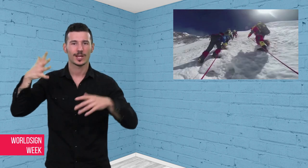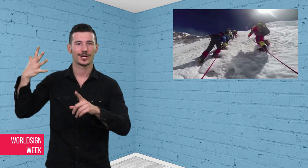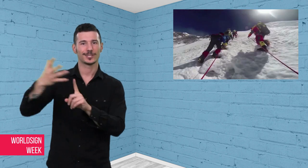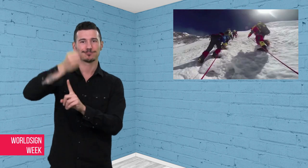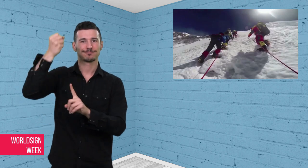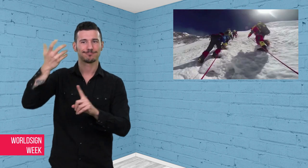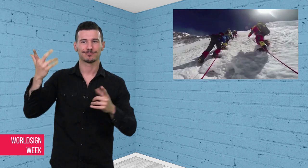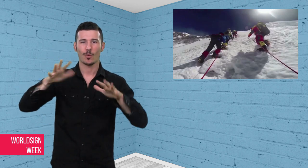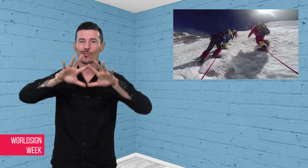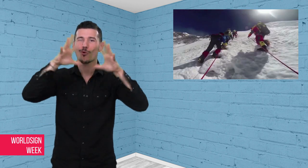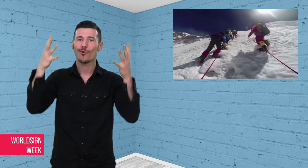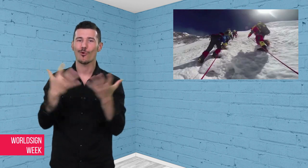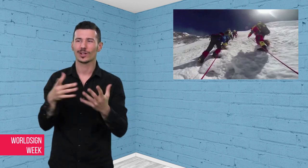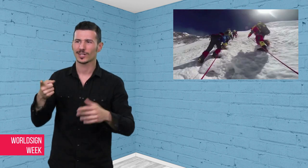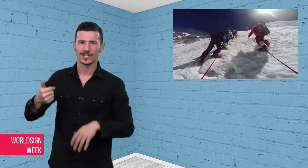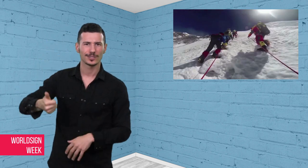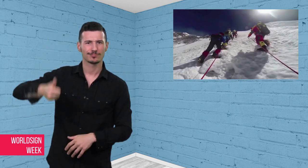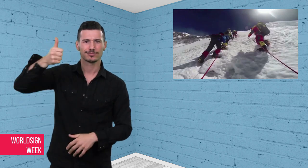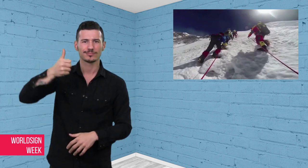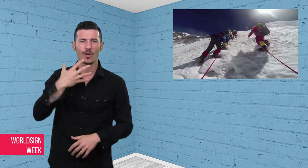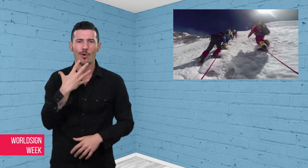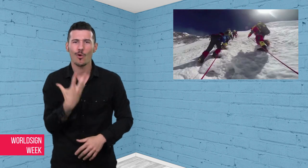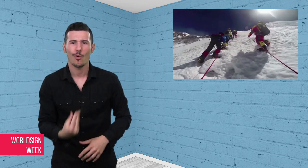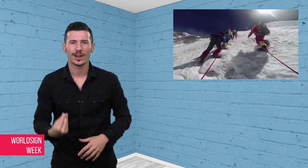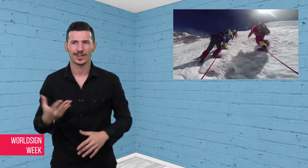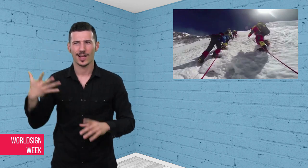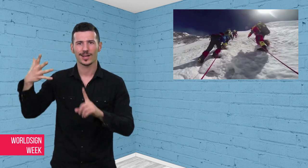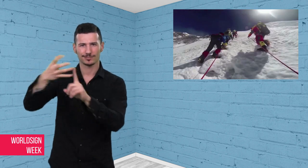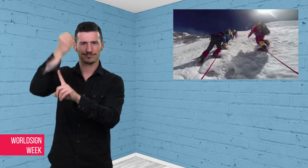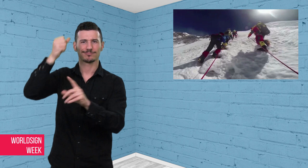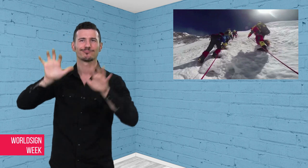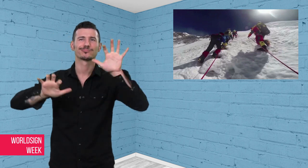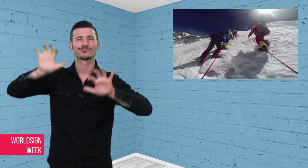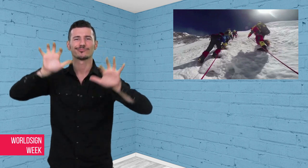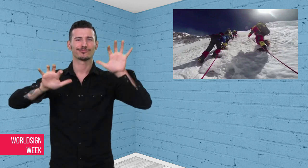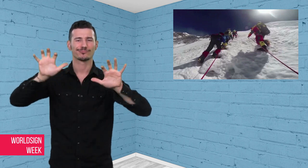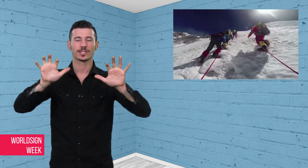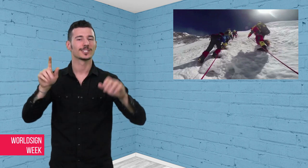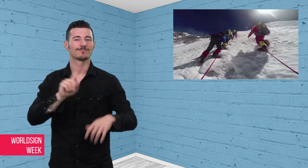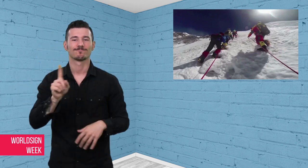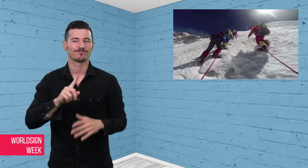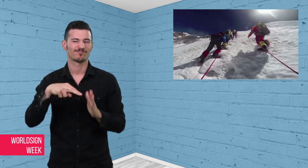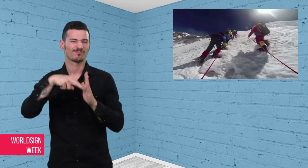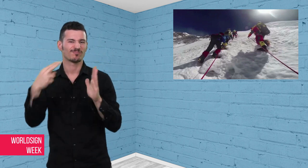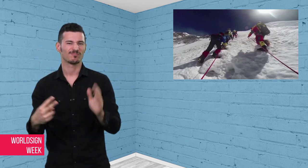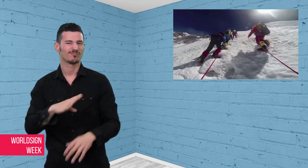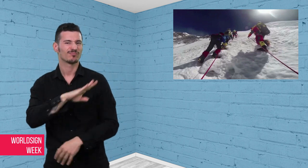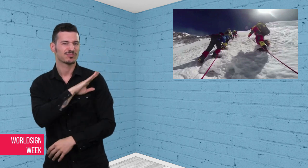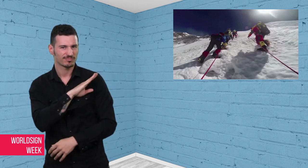is considering setting an upper age